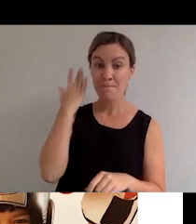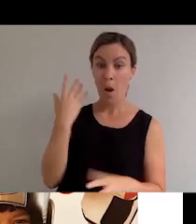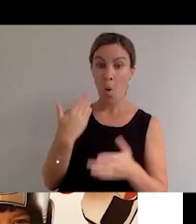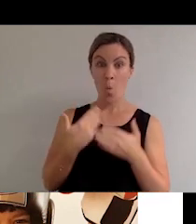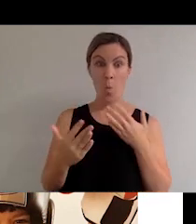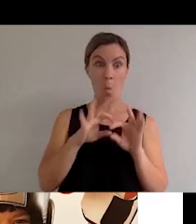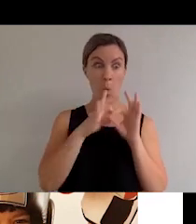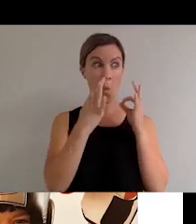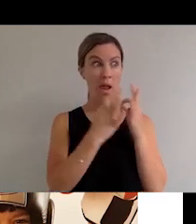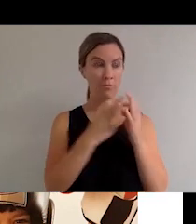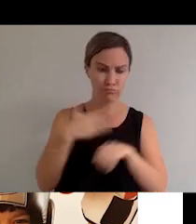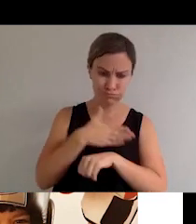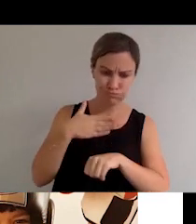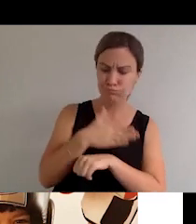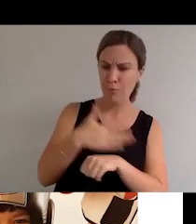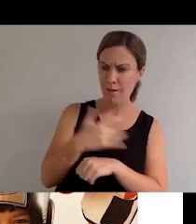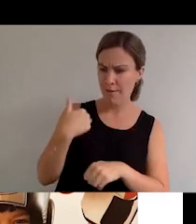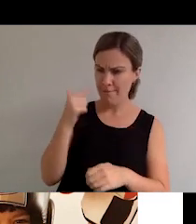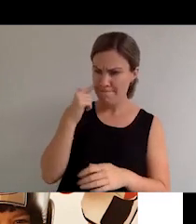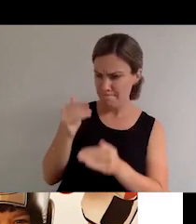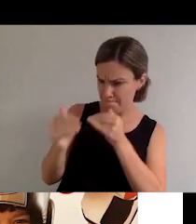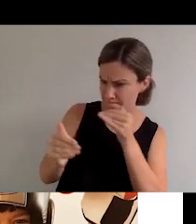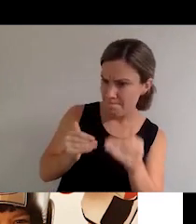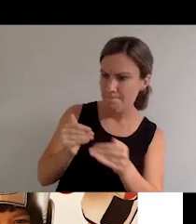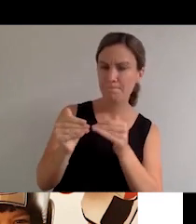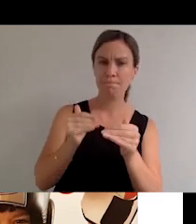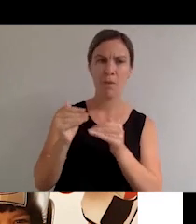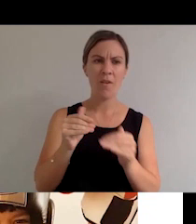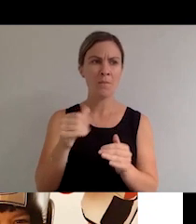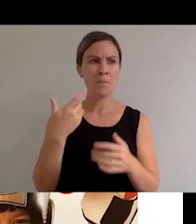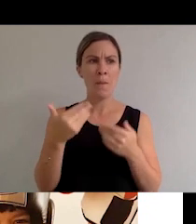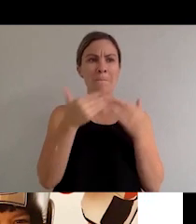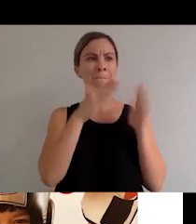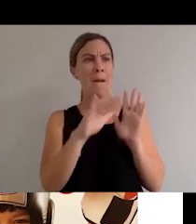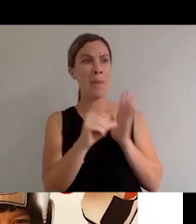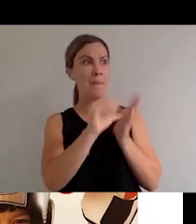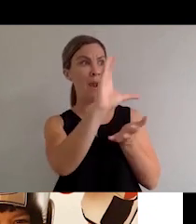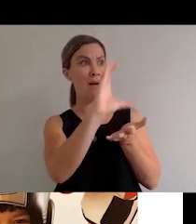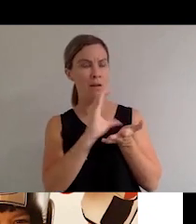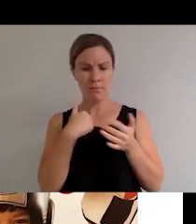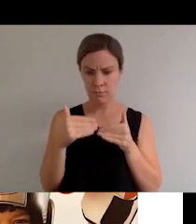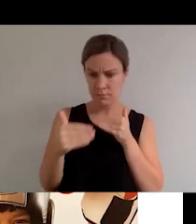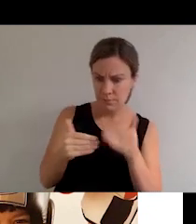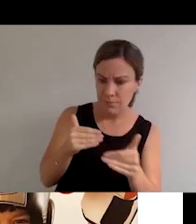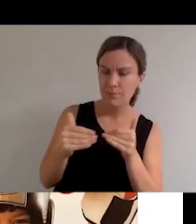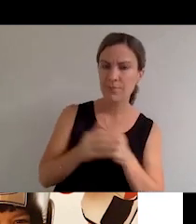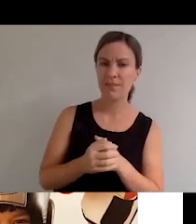the most out of my spending. For that organisation, because it was public funds. Then as I became a sole trader again, four years ago, I